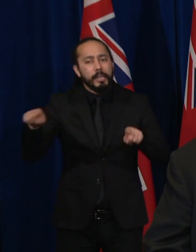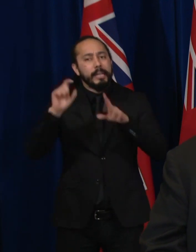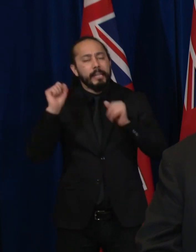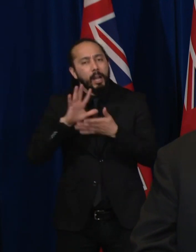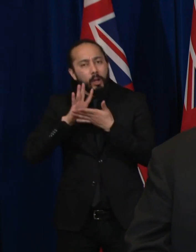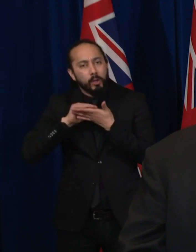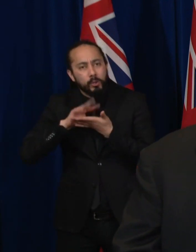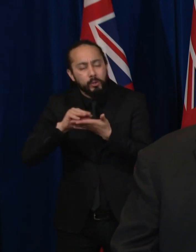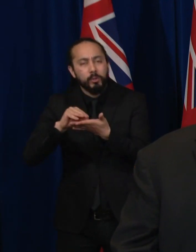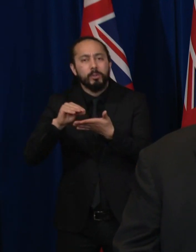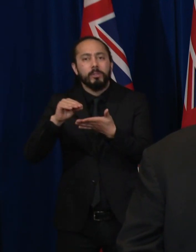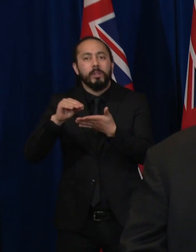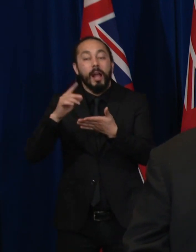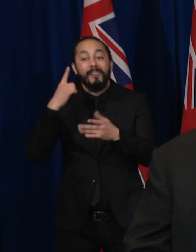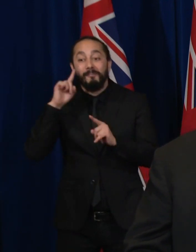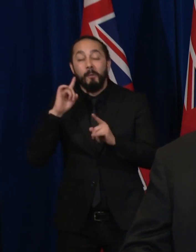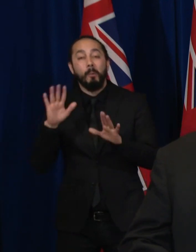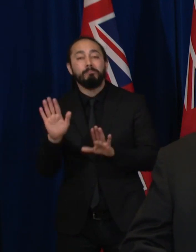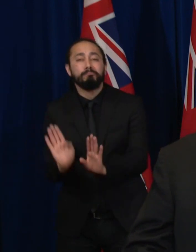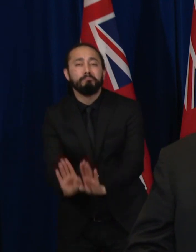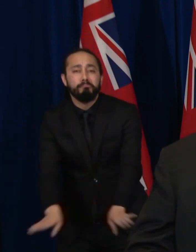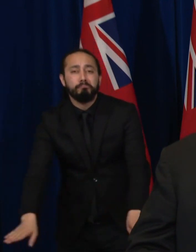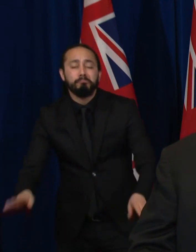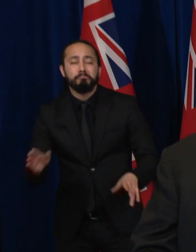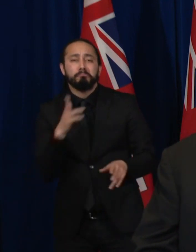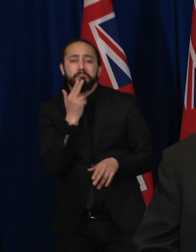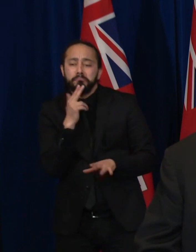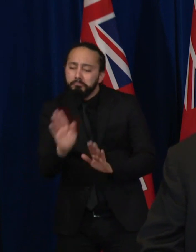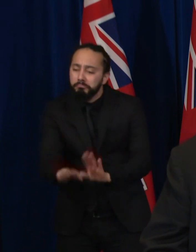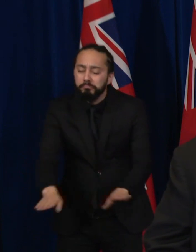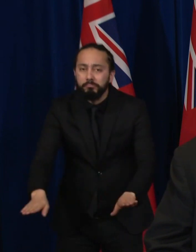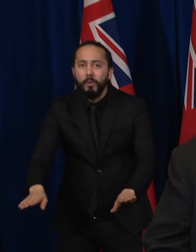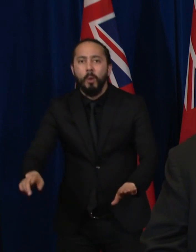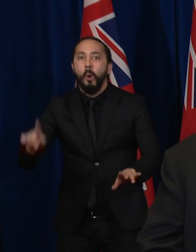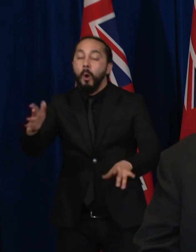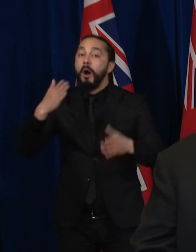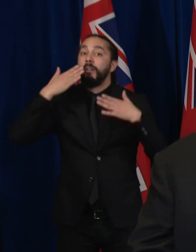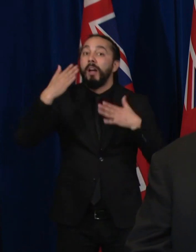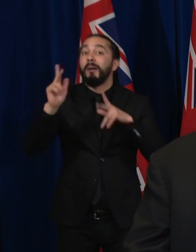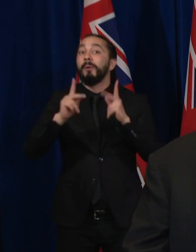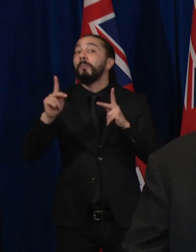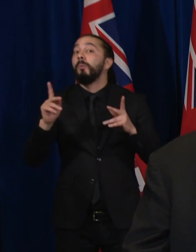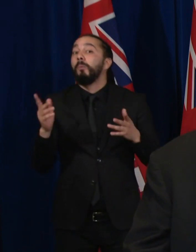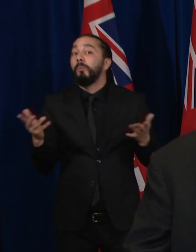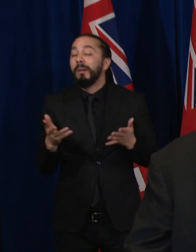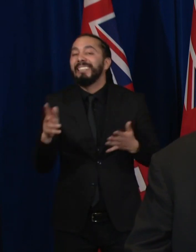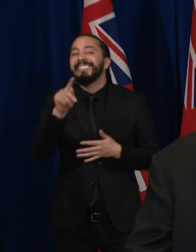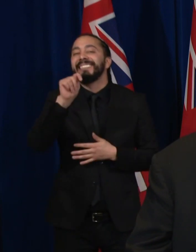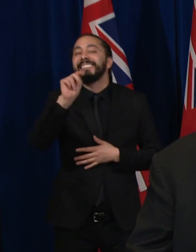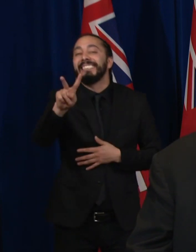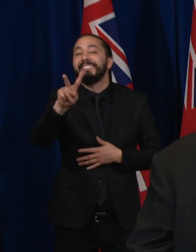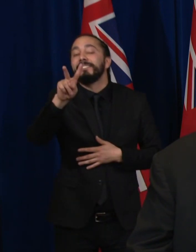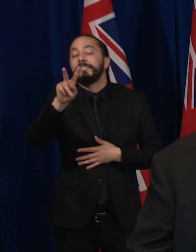learn, the younger kids. I want to thank the people at TVO. They're doing a great job. Even if you don't